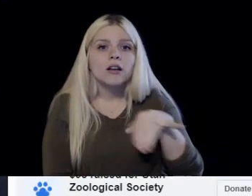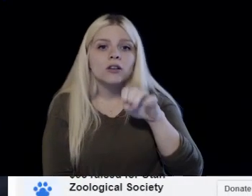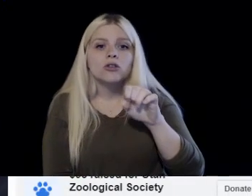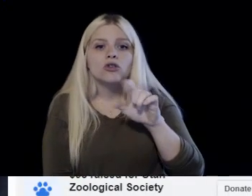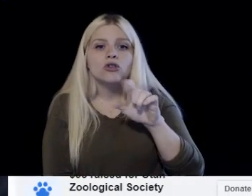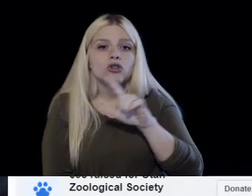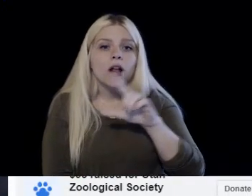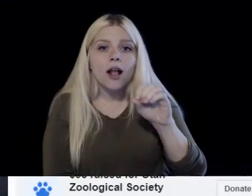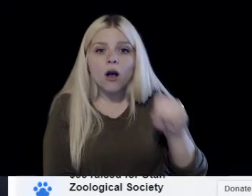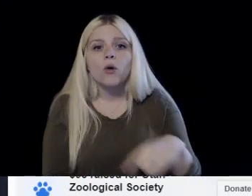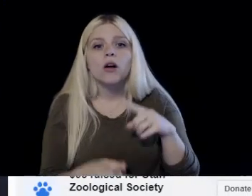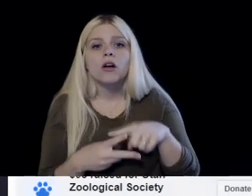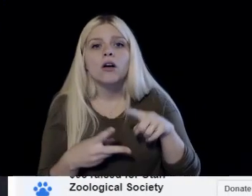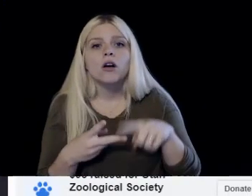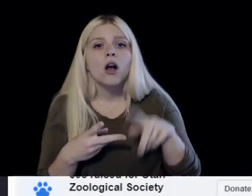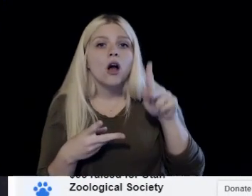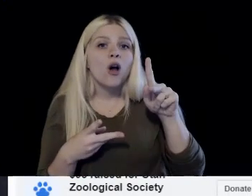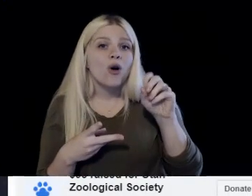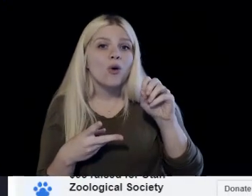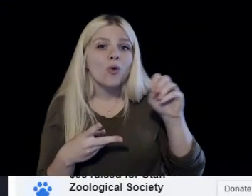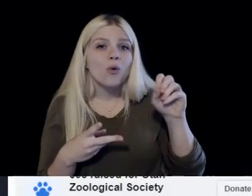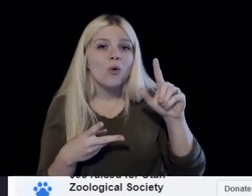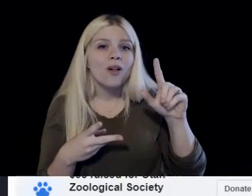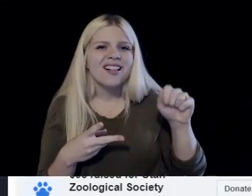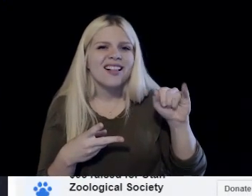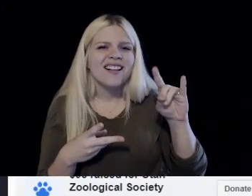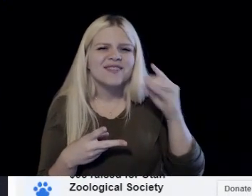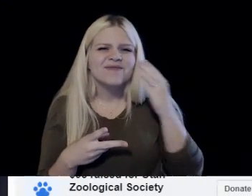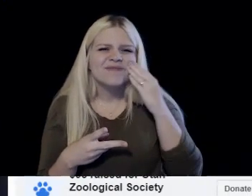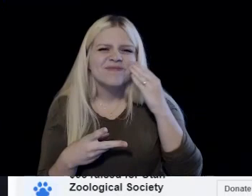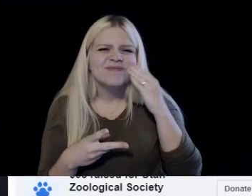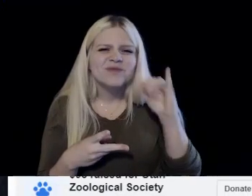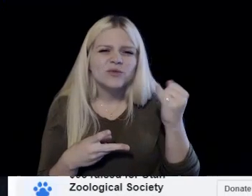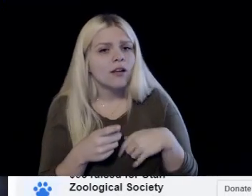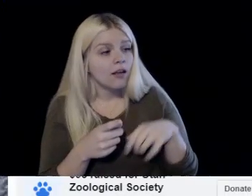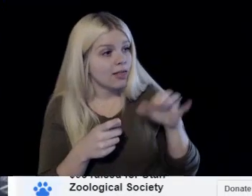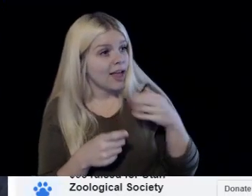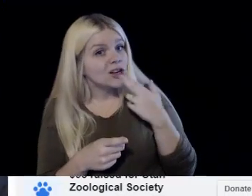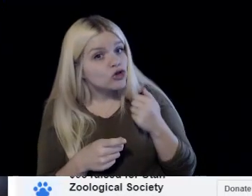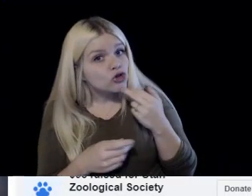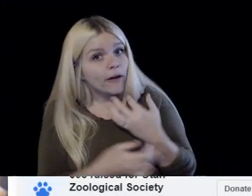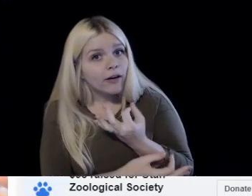Erica: Now, is this just- I noticed it's sugar-free. Is this just a special treat? Part of their diet-